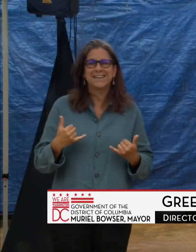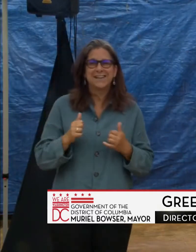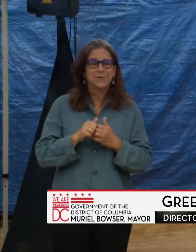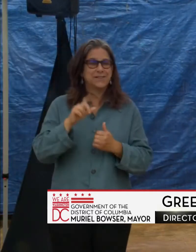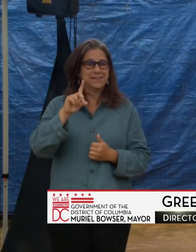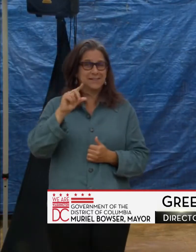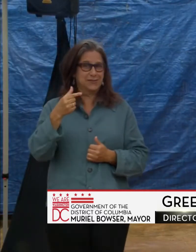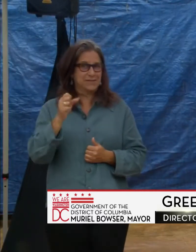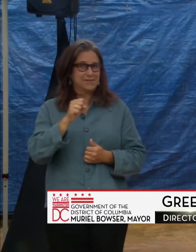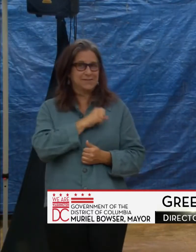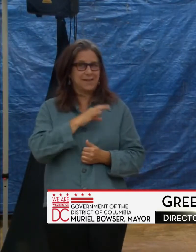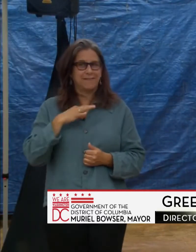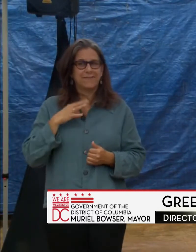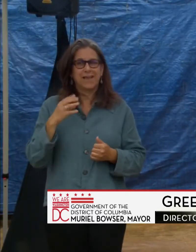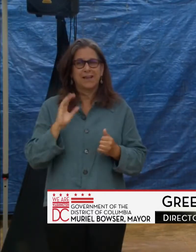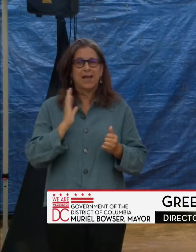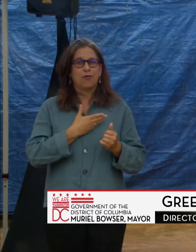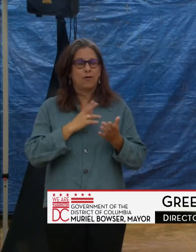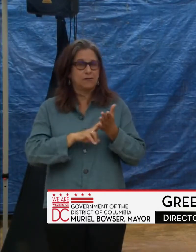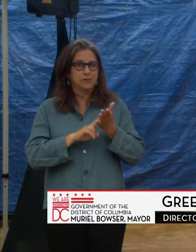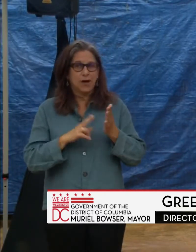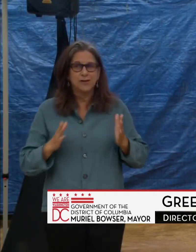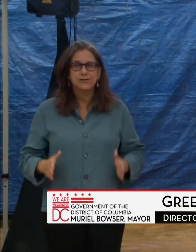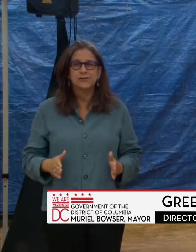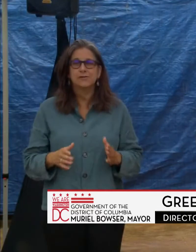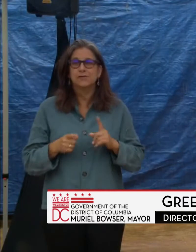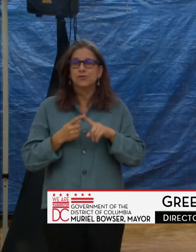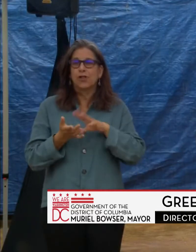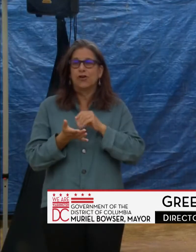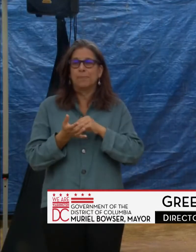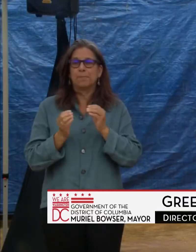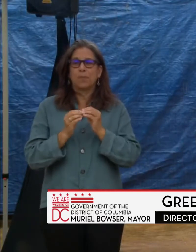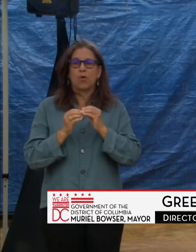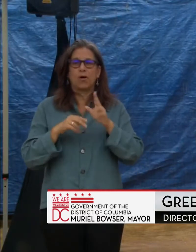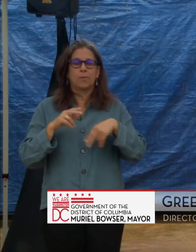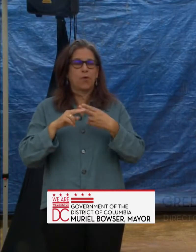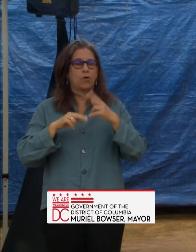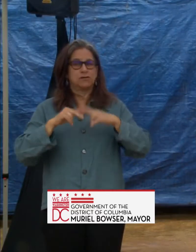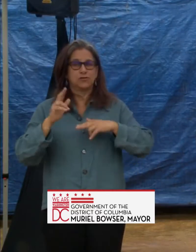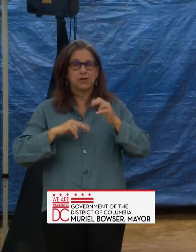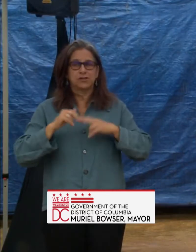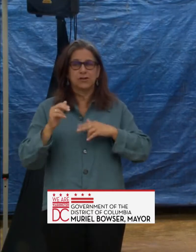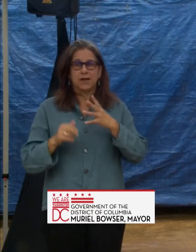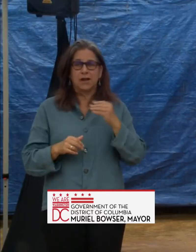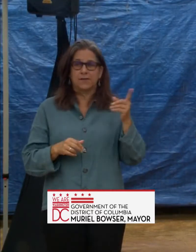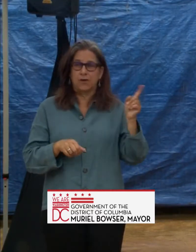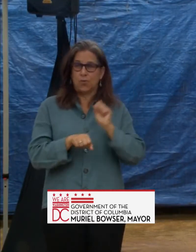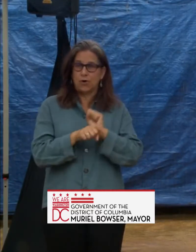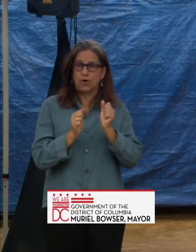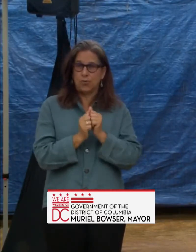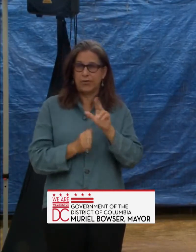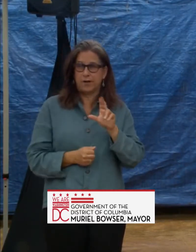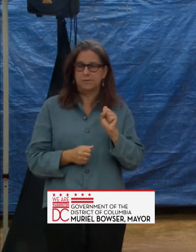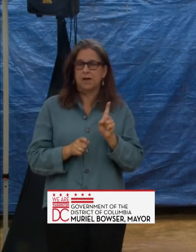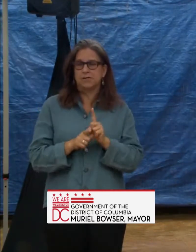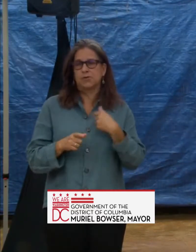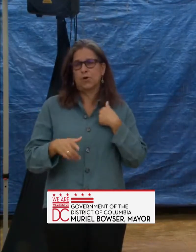CONTRACTOR TO LEARN MORE ABOUT CONSTRUCTION AND ACTUALLY WORK WITH US AS WE PROGRESS THROUGH THIS CONSTRUCTION PROJECT.